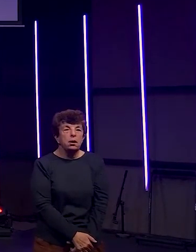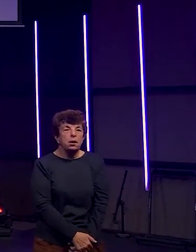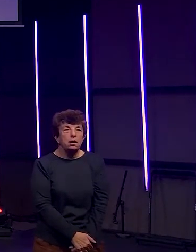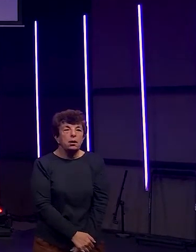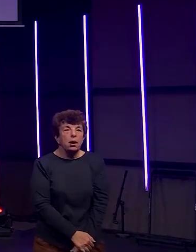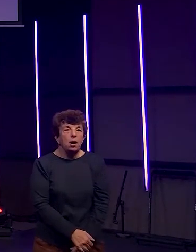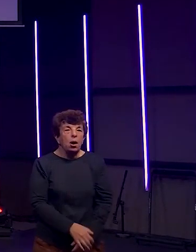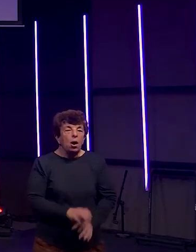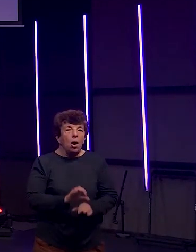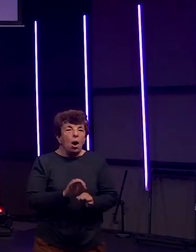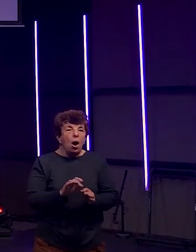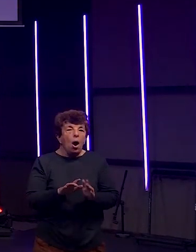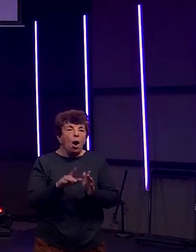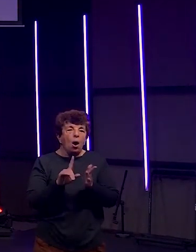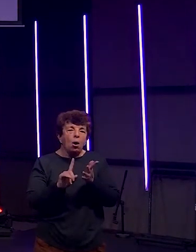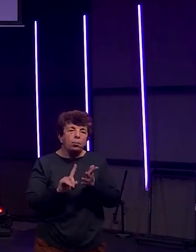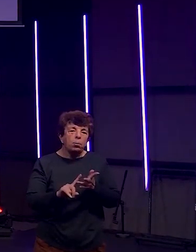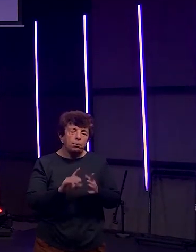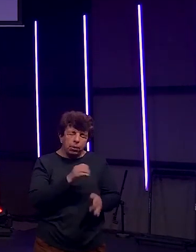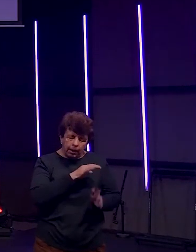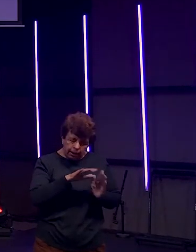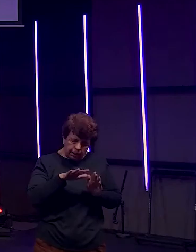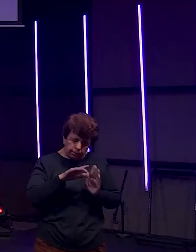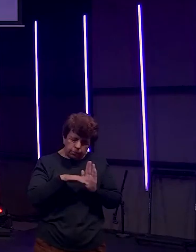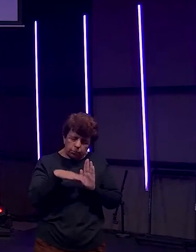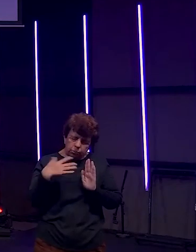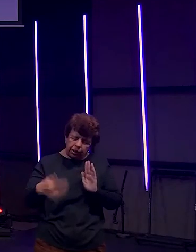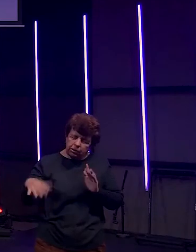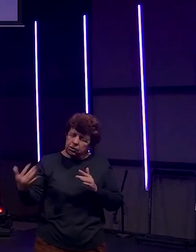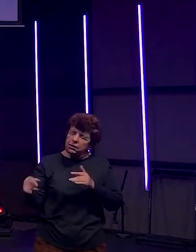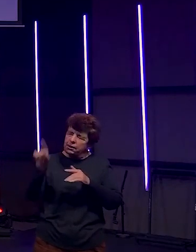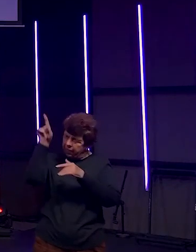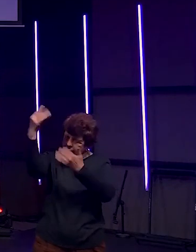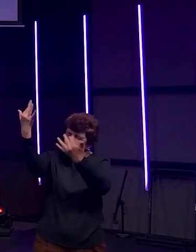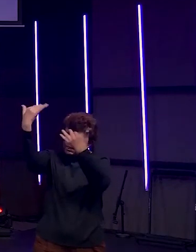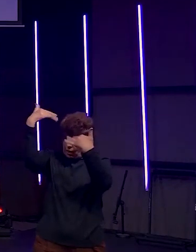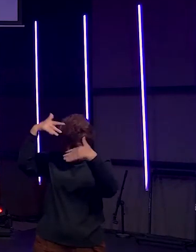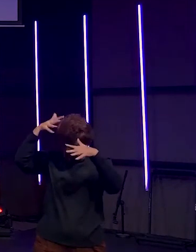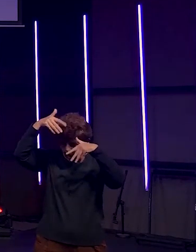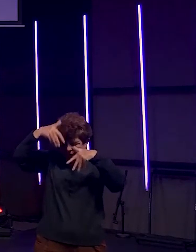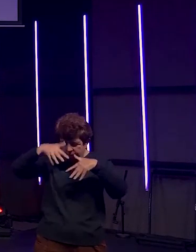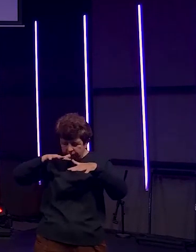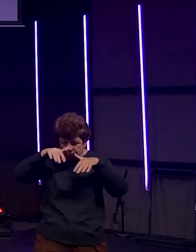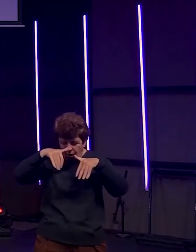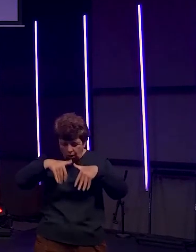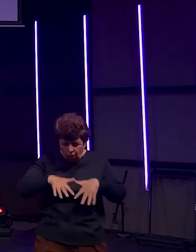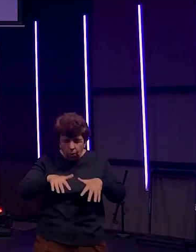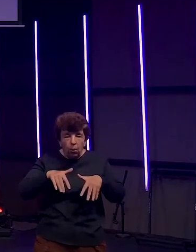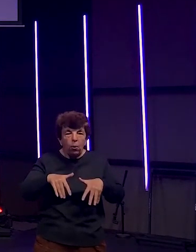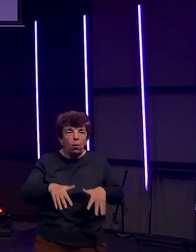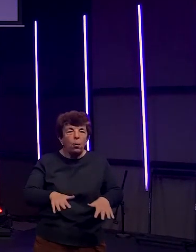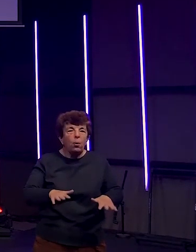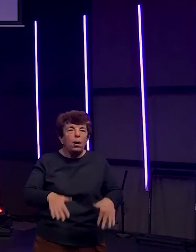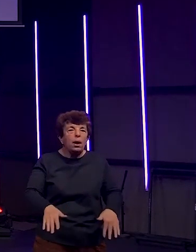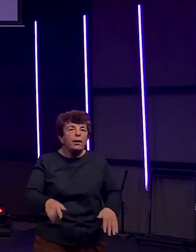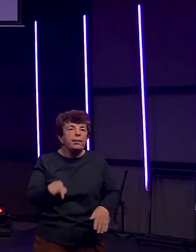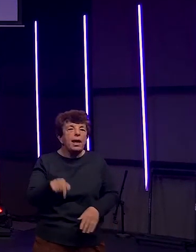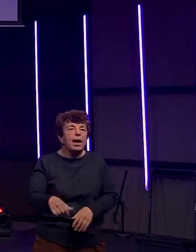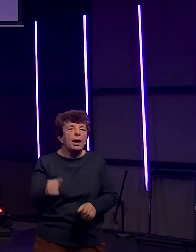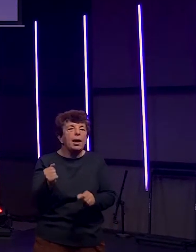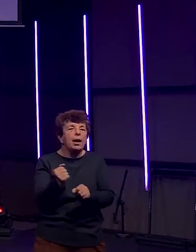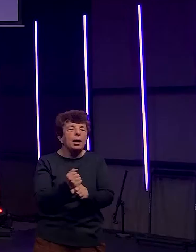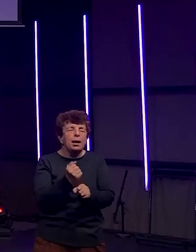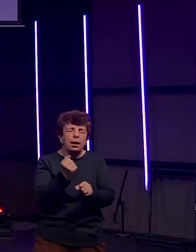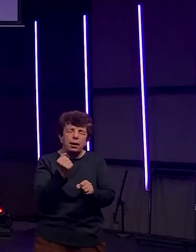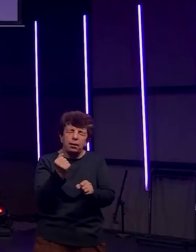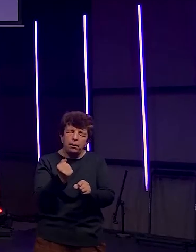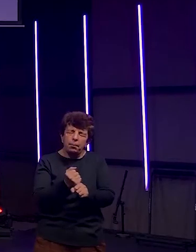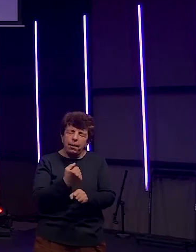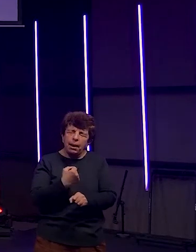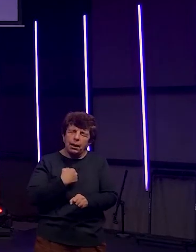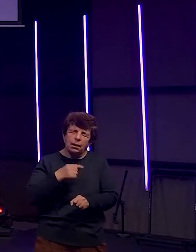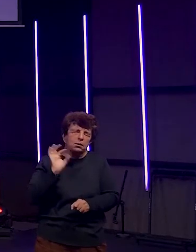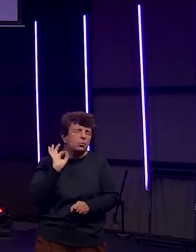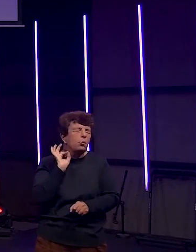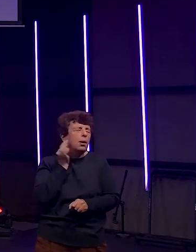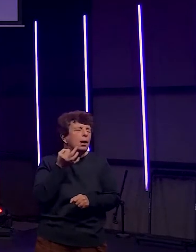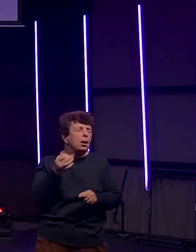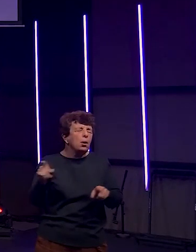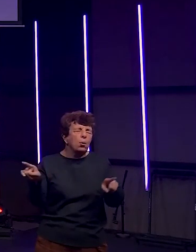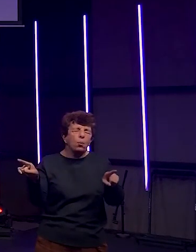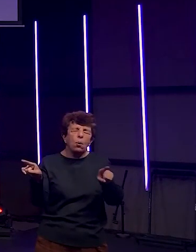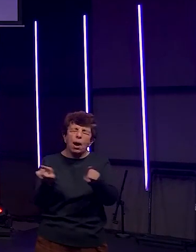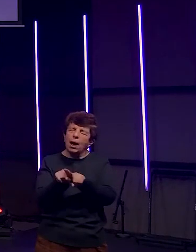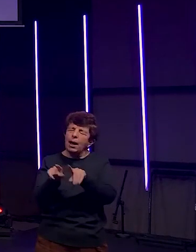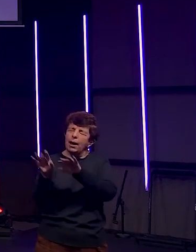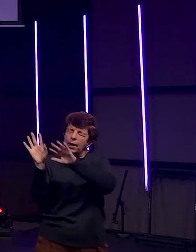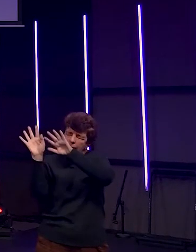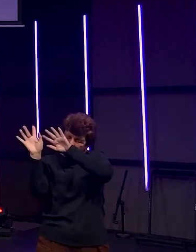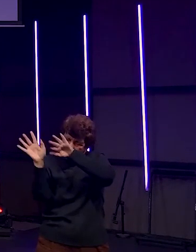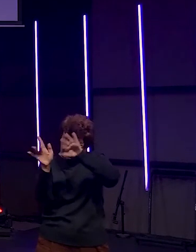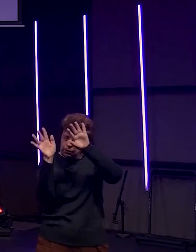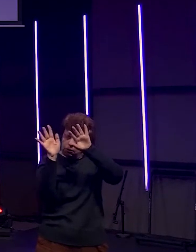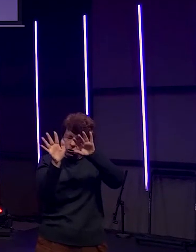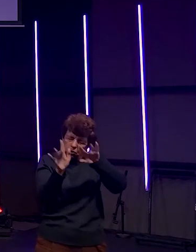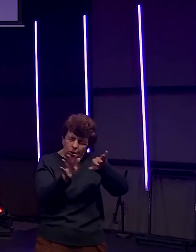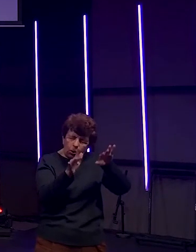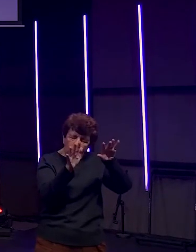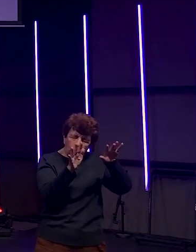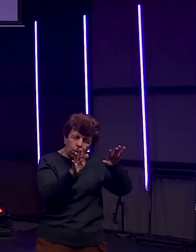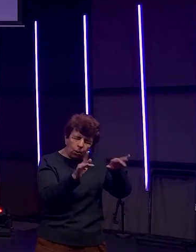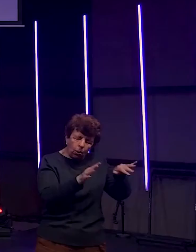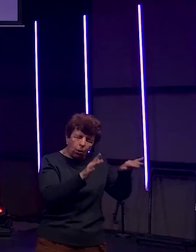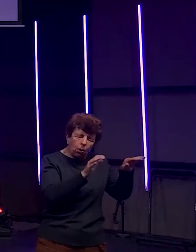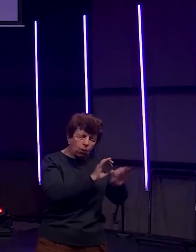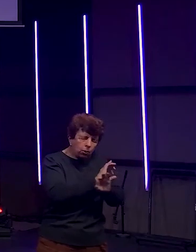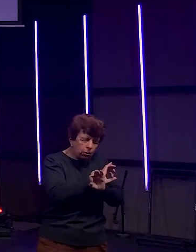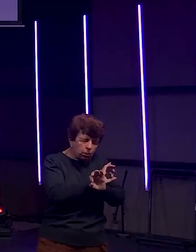Oh precious is the flow That makes me white as snow